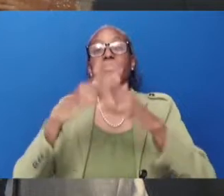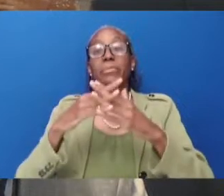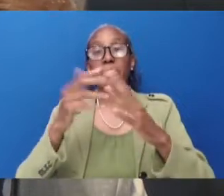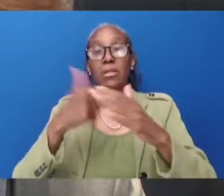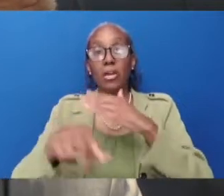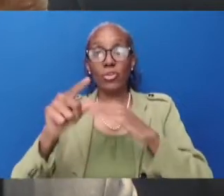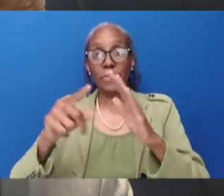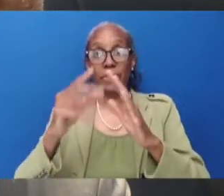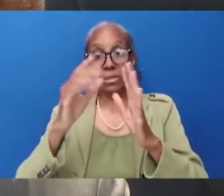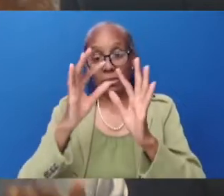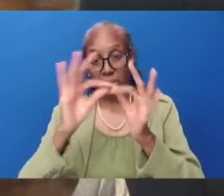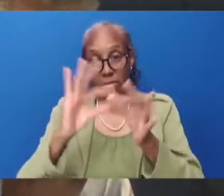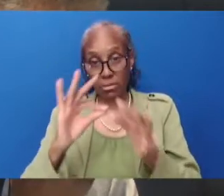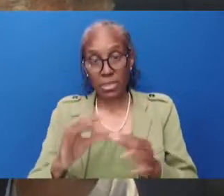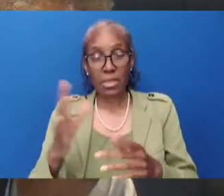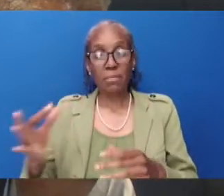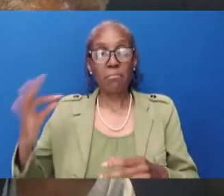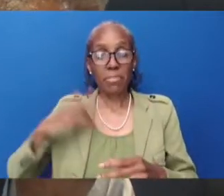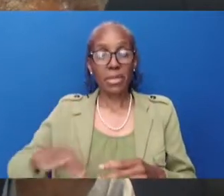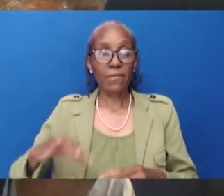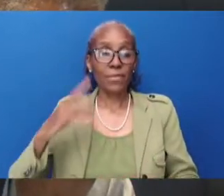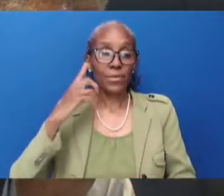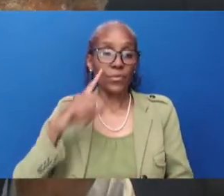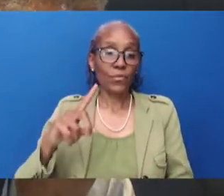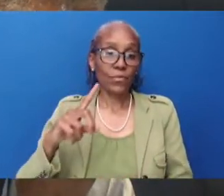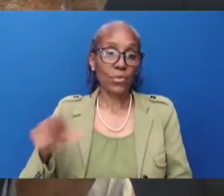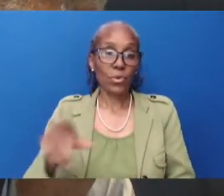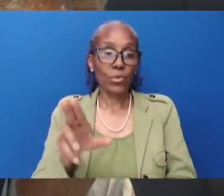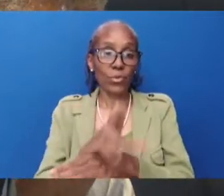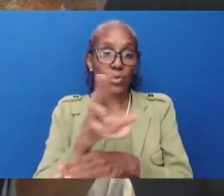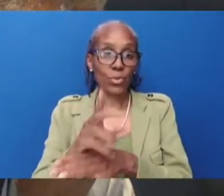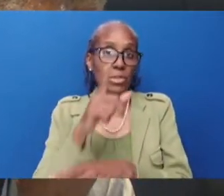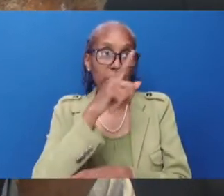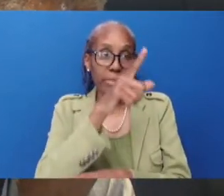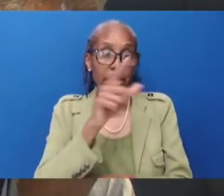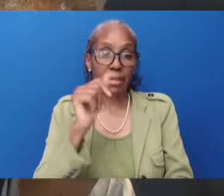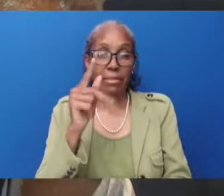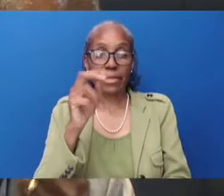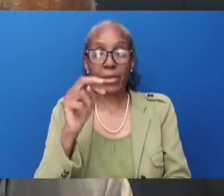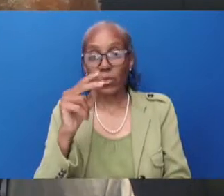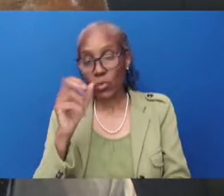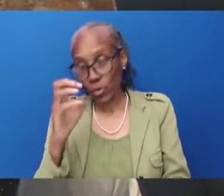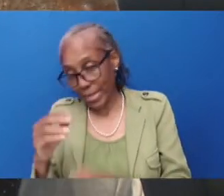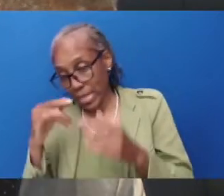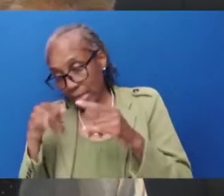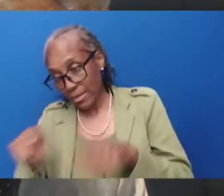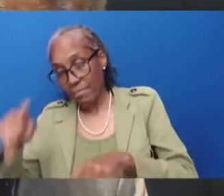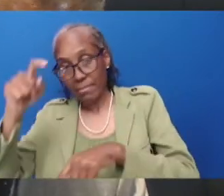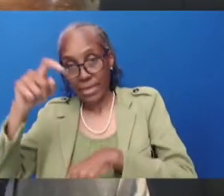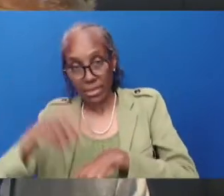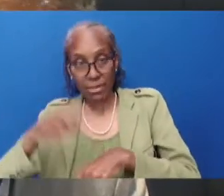COMMISSION AT ALL AND RECONSTITUTING UNDER THESE